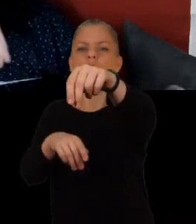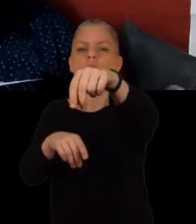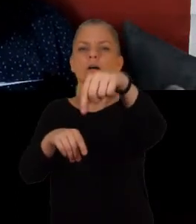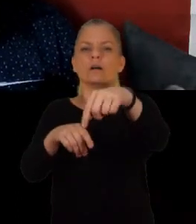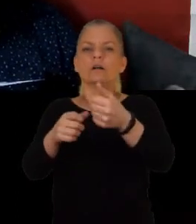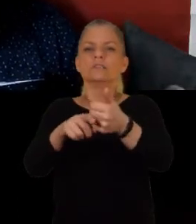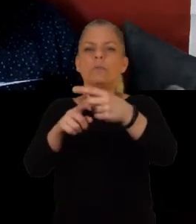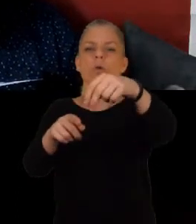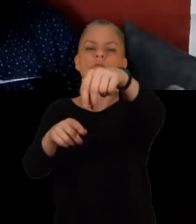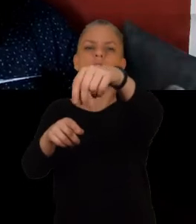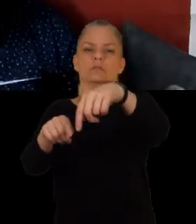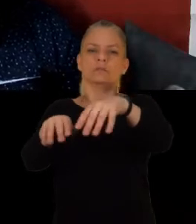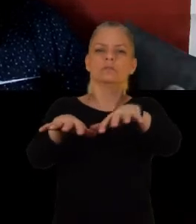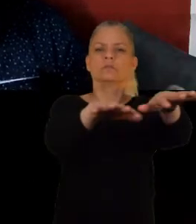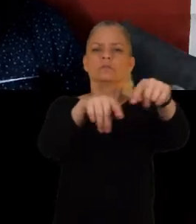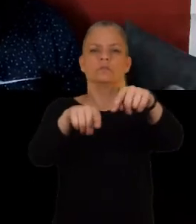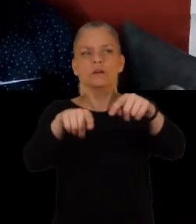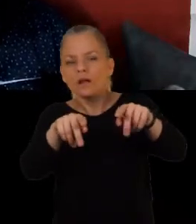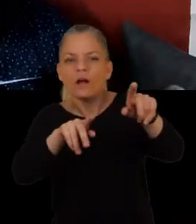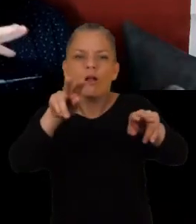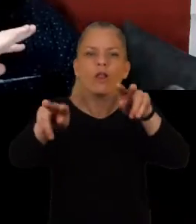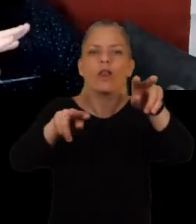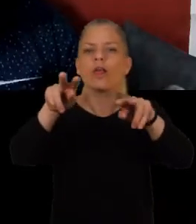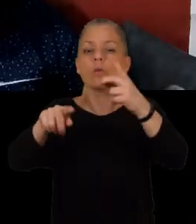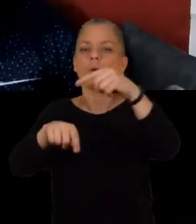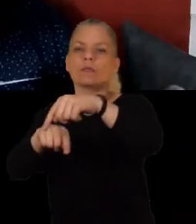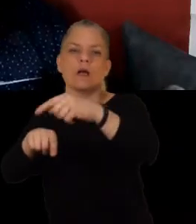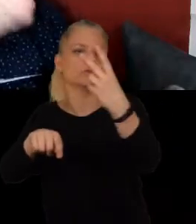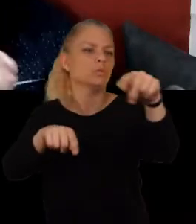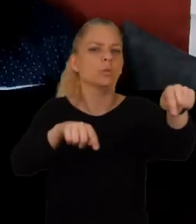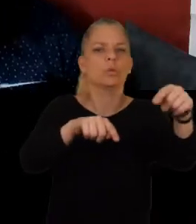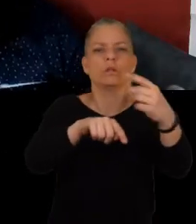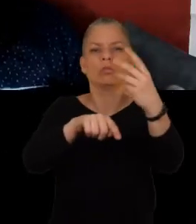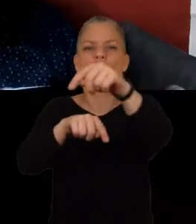kind of sprinkling approach of peer supporters across everywhere you know one here two here